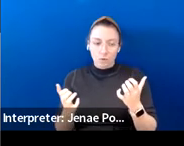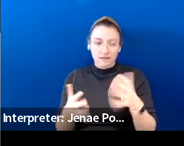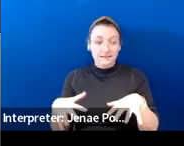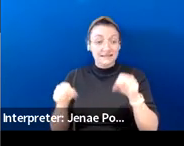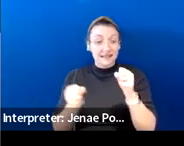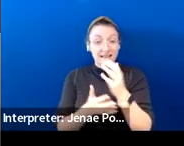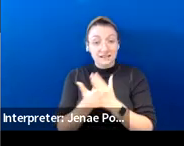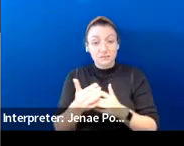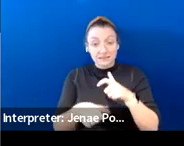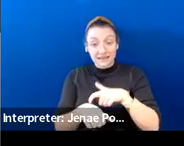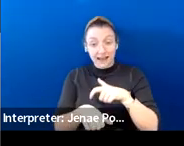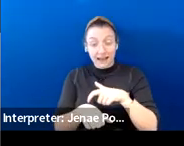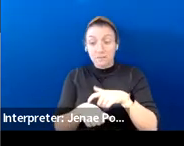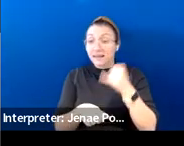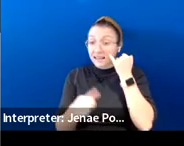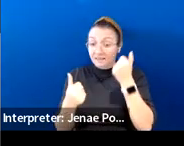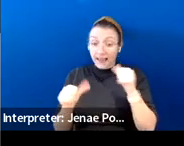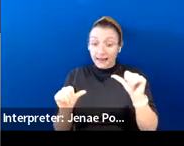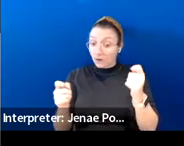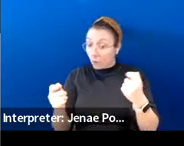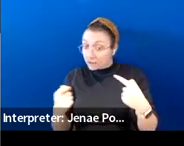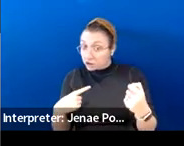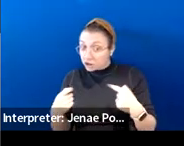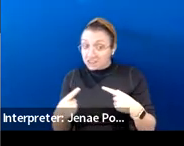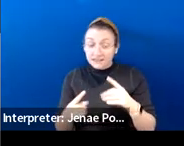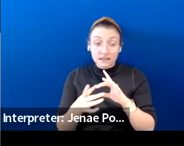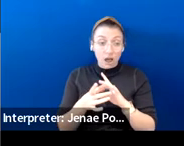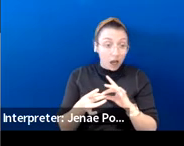If any of you have any questions, comments concerned